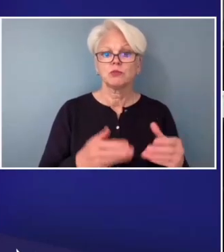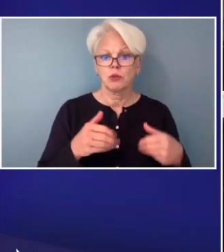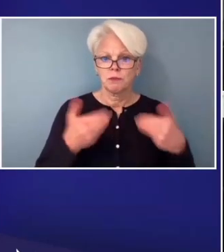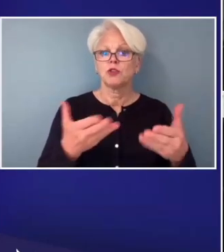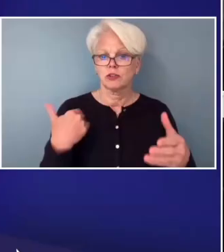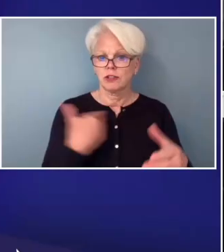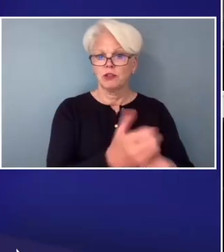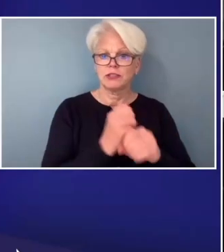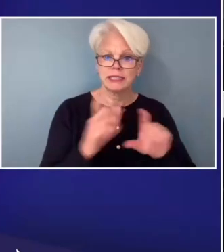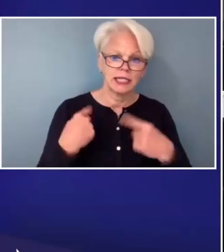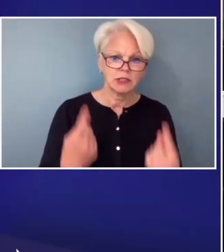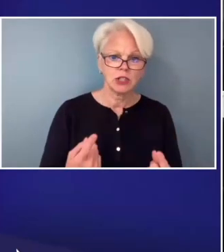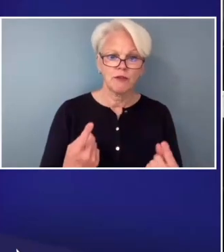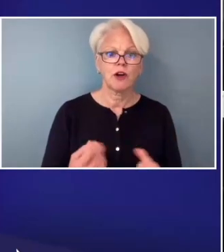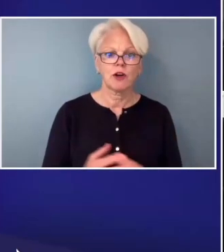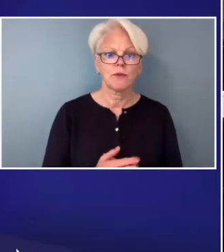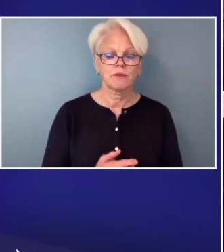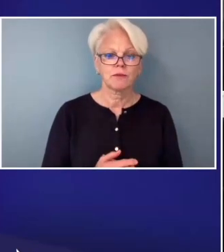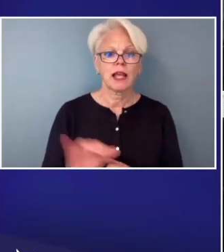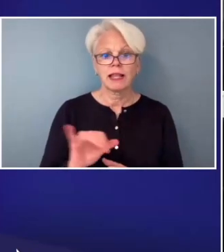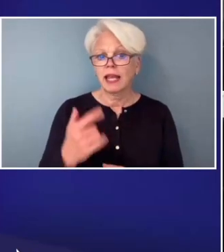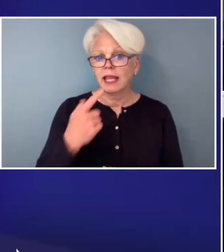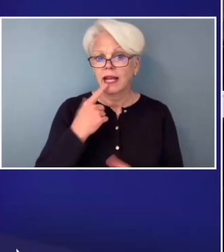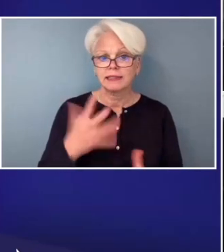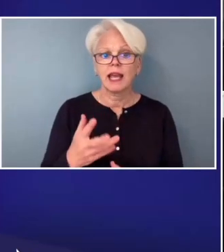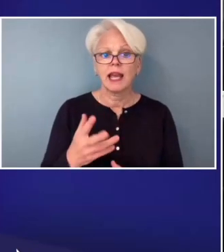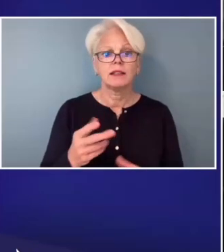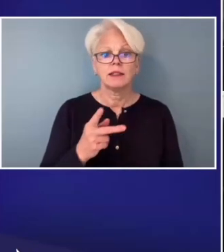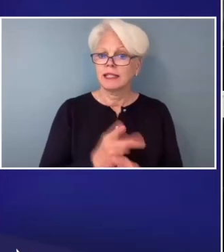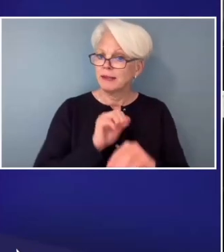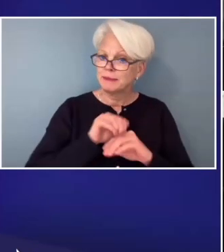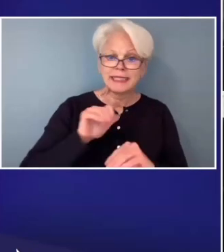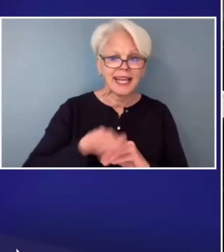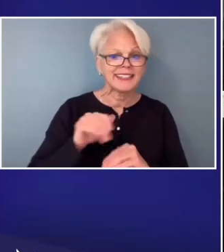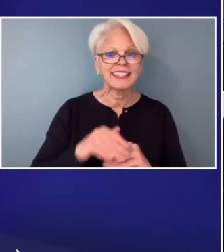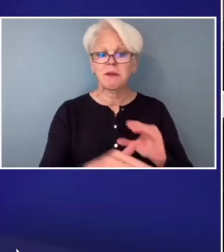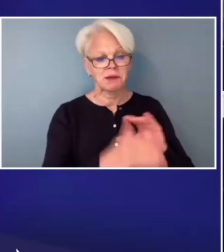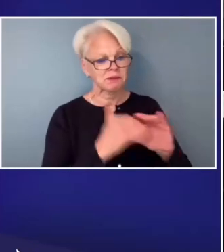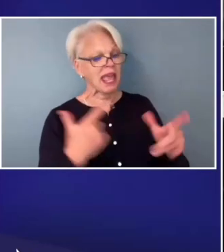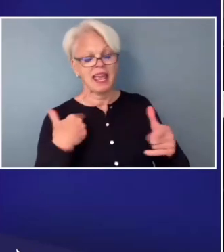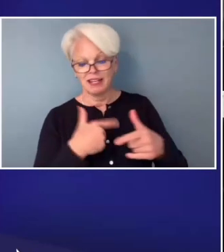And, uh, as I said, um, keep them coming in and we'll, as we go into the next round, have a